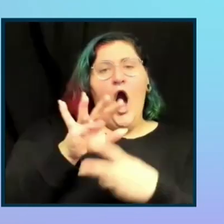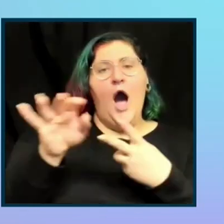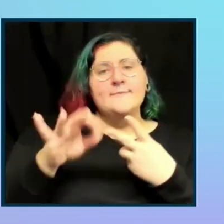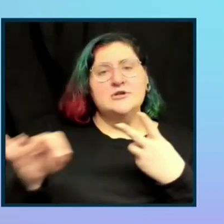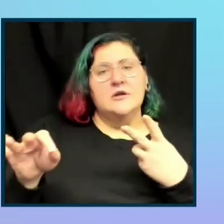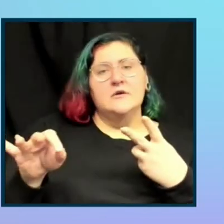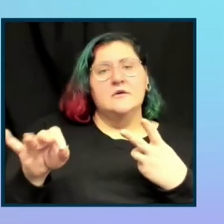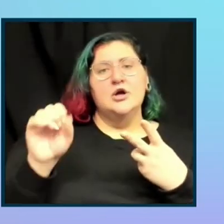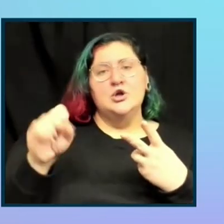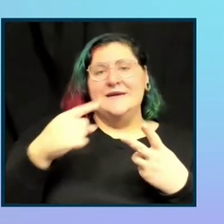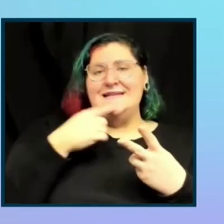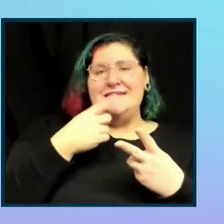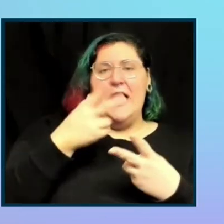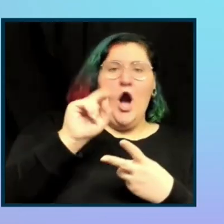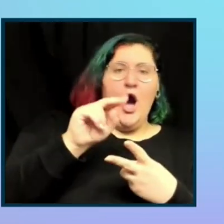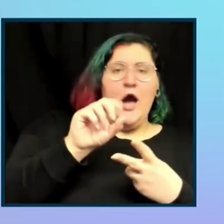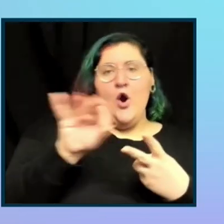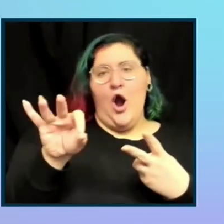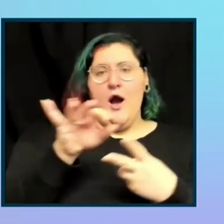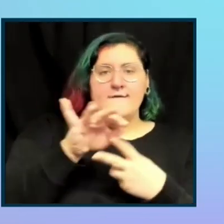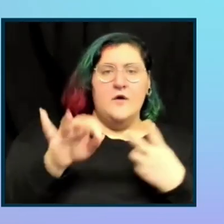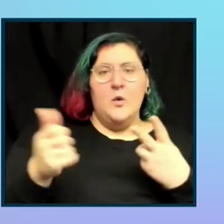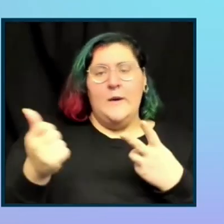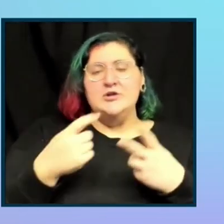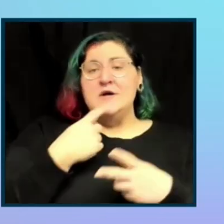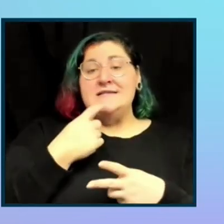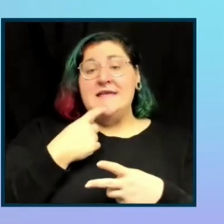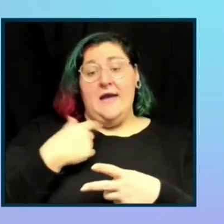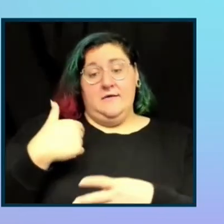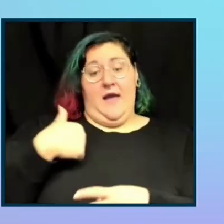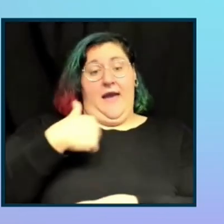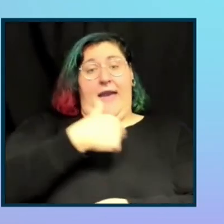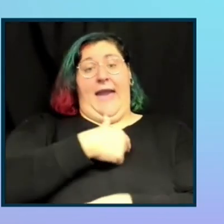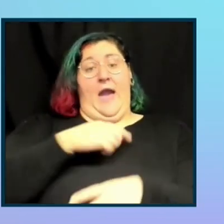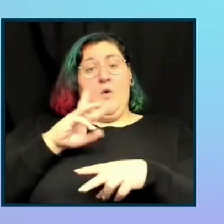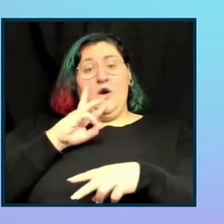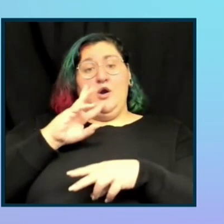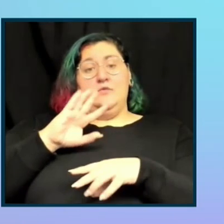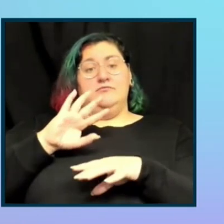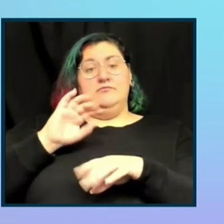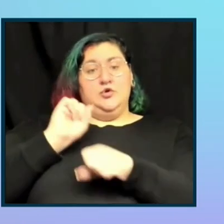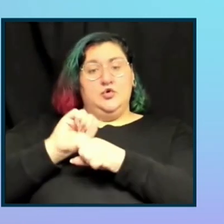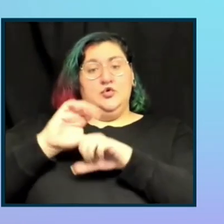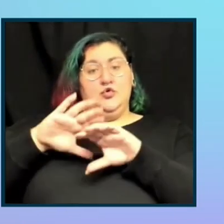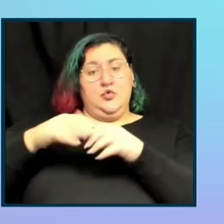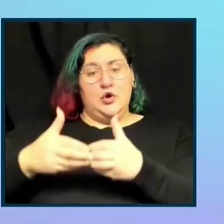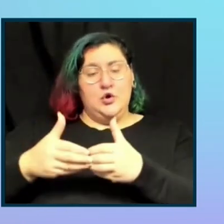As a crew, we don't want PvP. So, if any actual players fire on you, then I don't know,